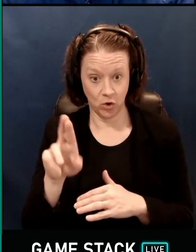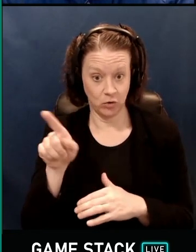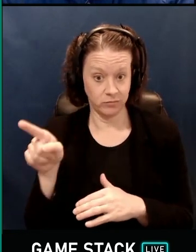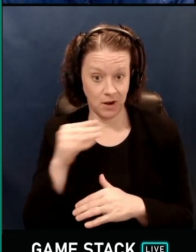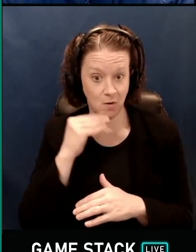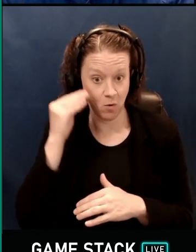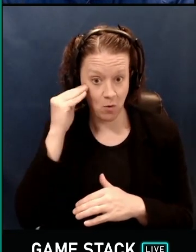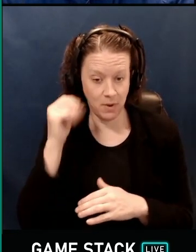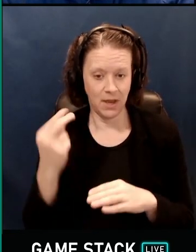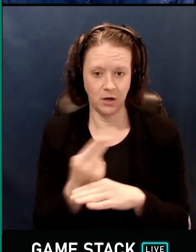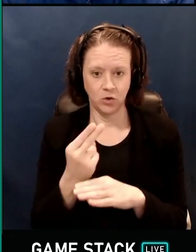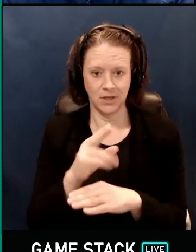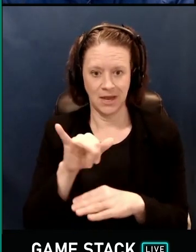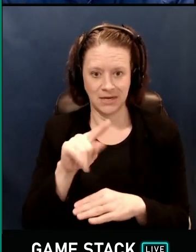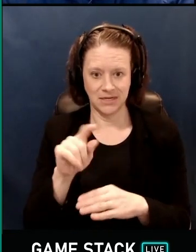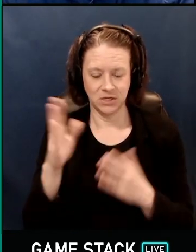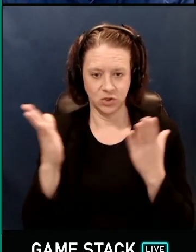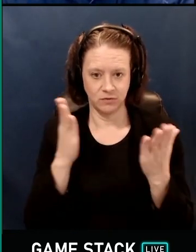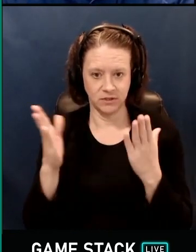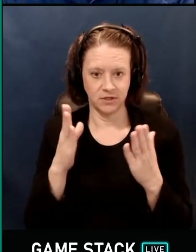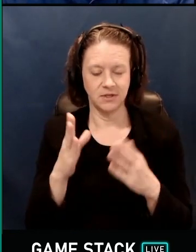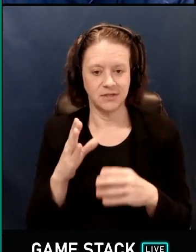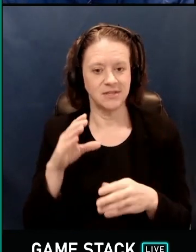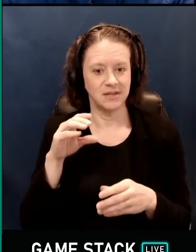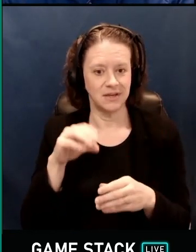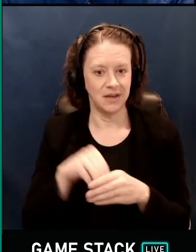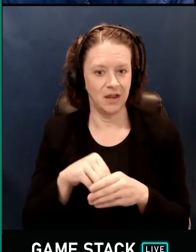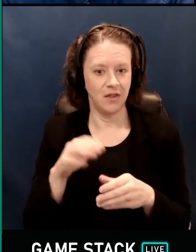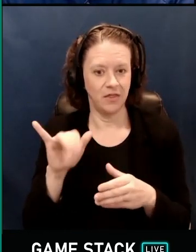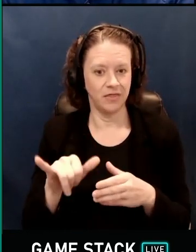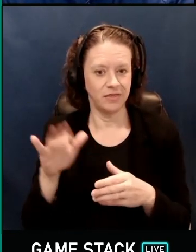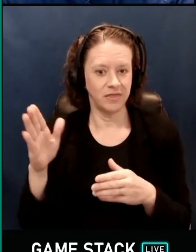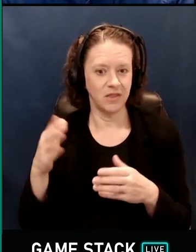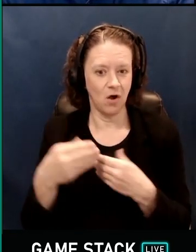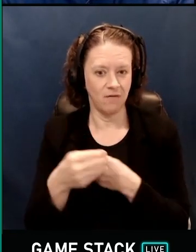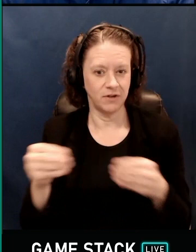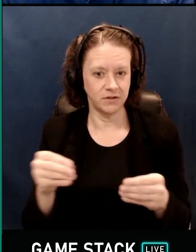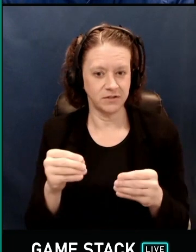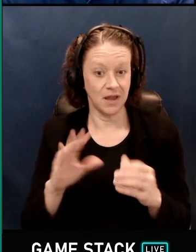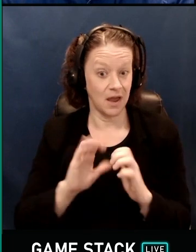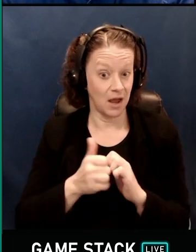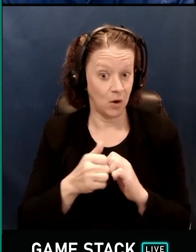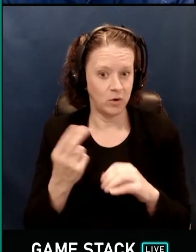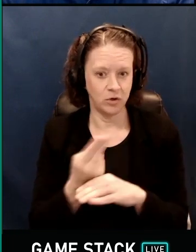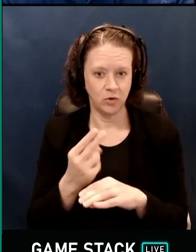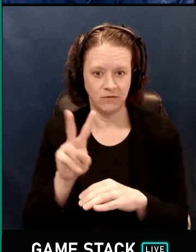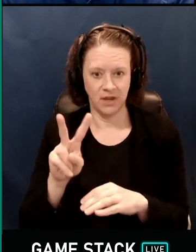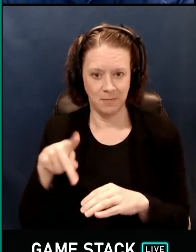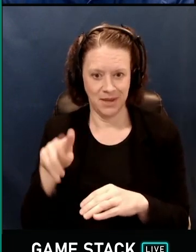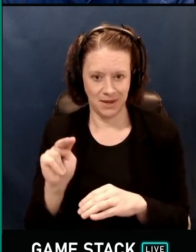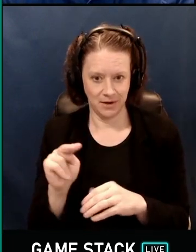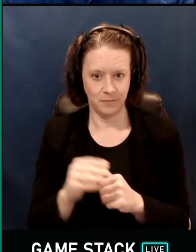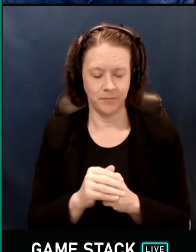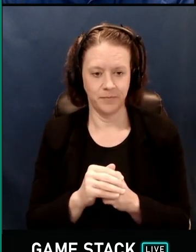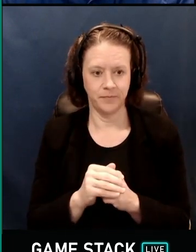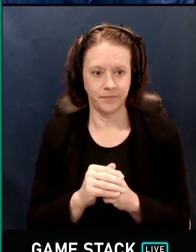services in the office via VPN. CI/CDs are still bound to on premises servers.